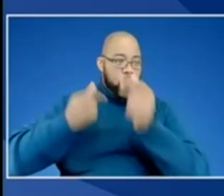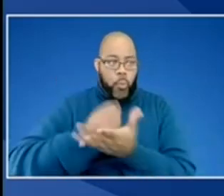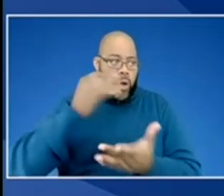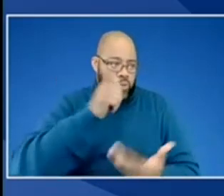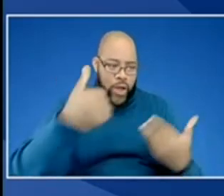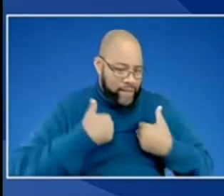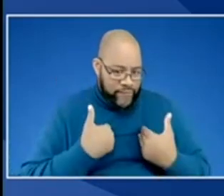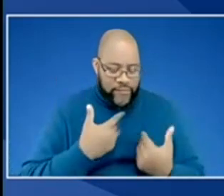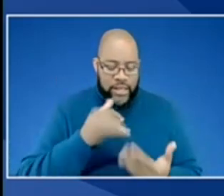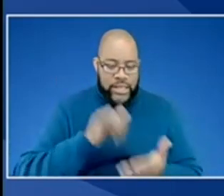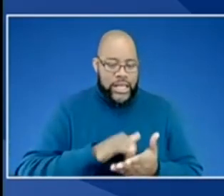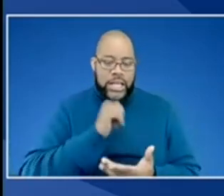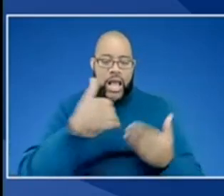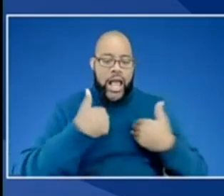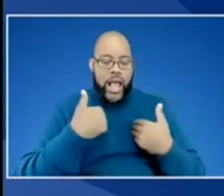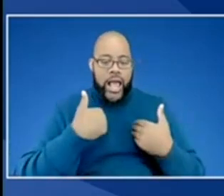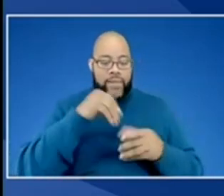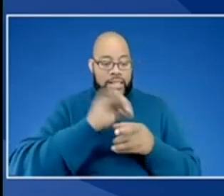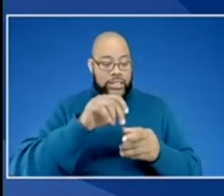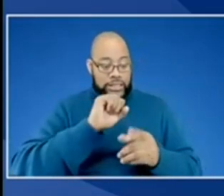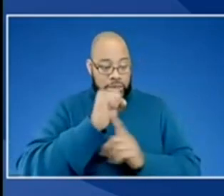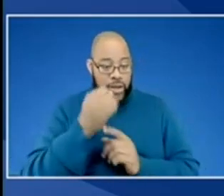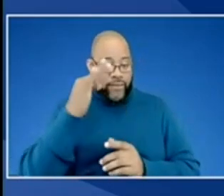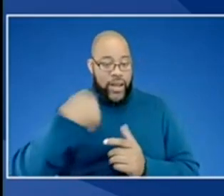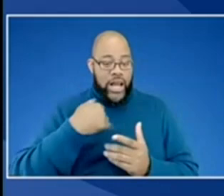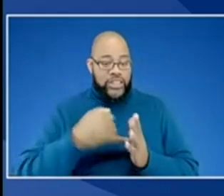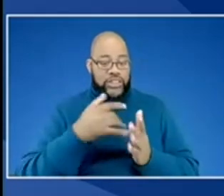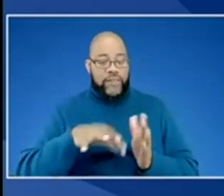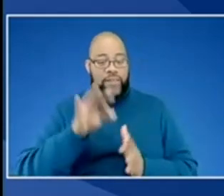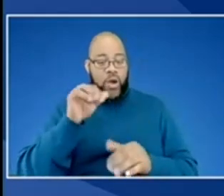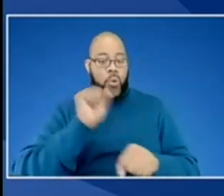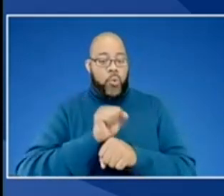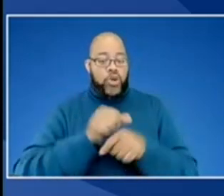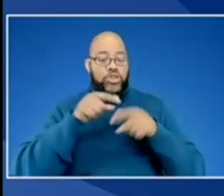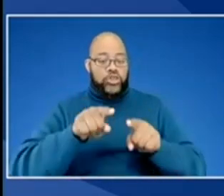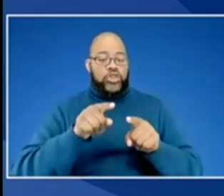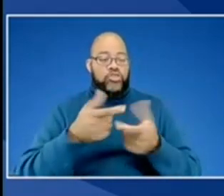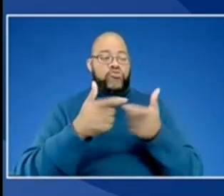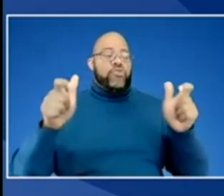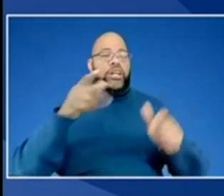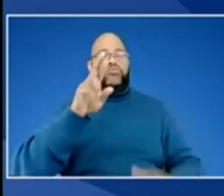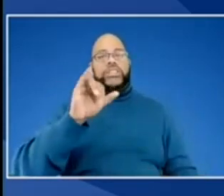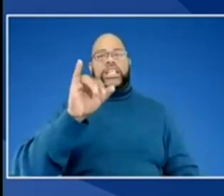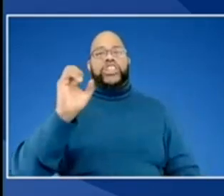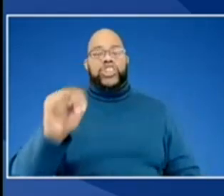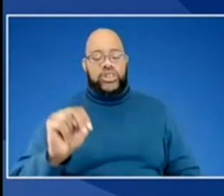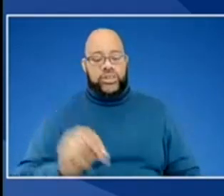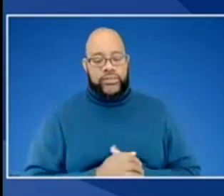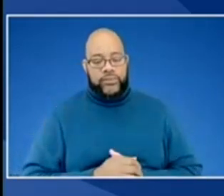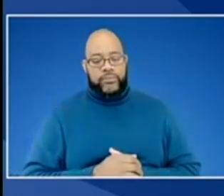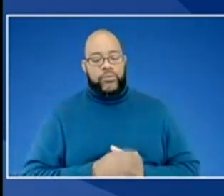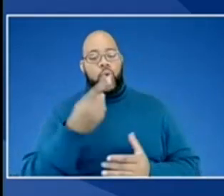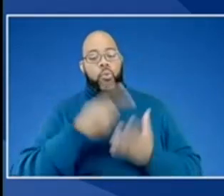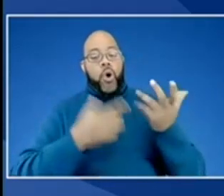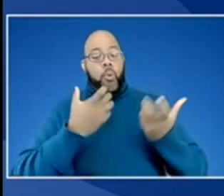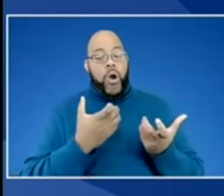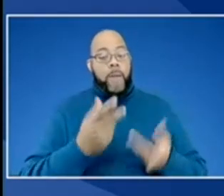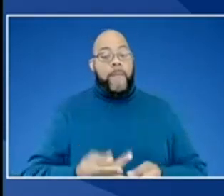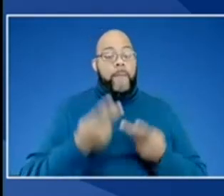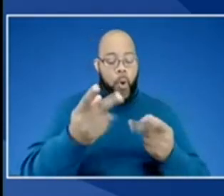I'd not had been in this predicament if I could have just found work during the Great Recession. So what I wanted to propose is to kind of